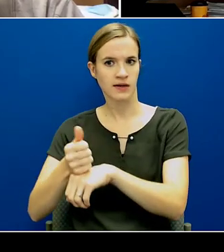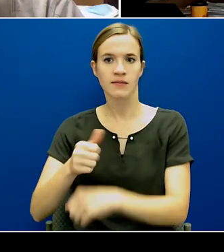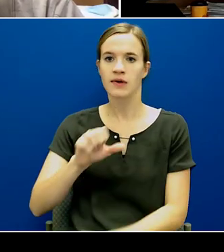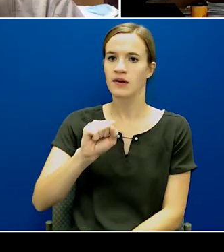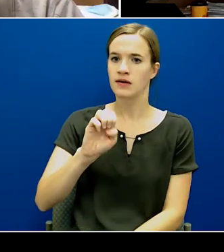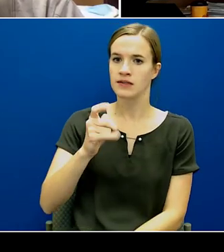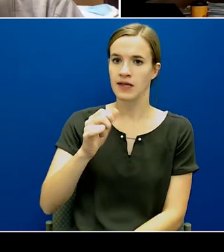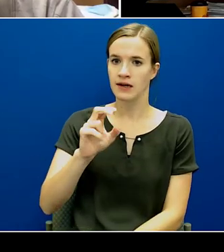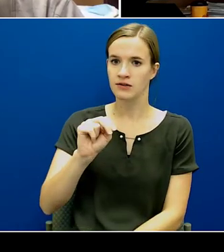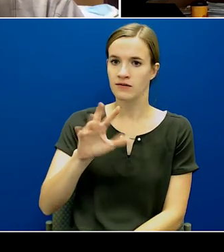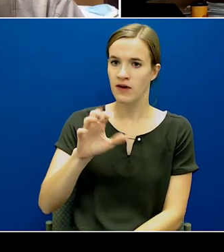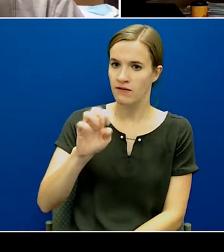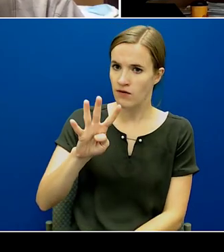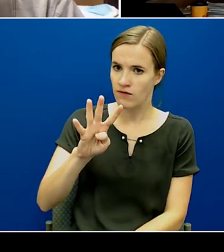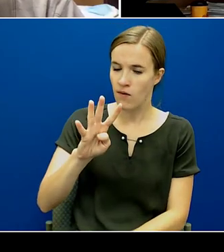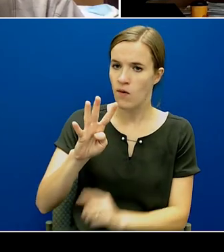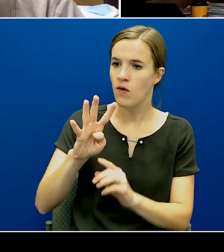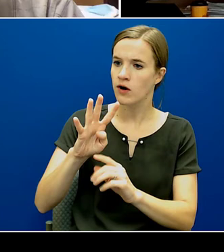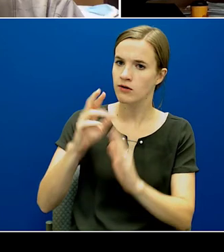transportation. So it was Americans with